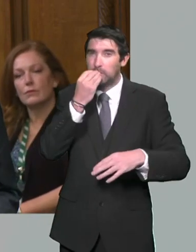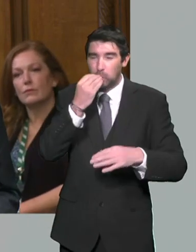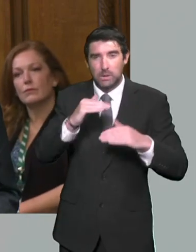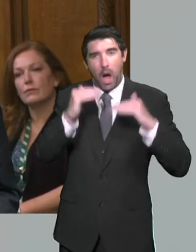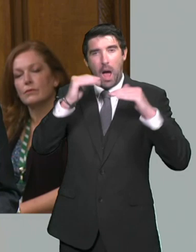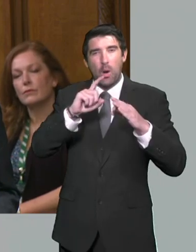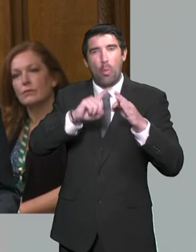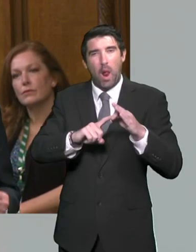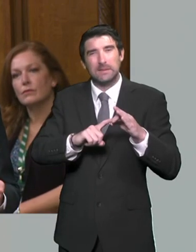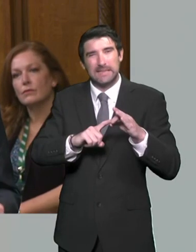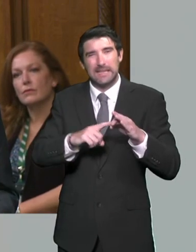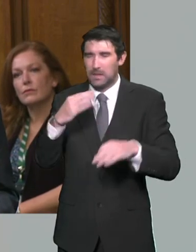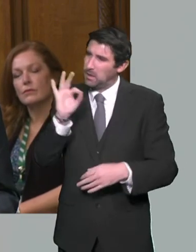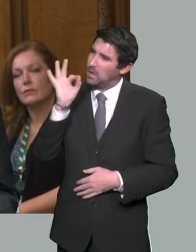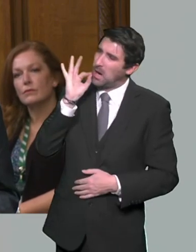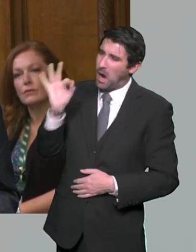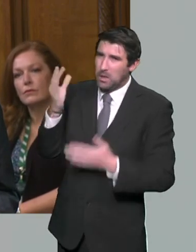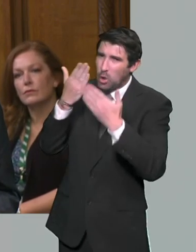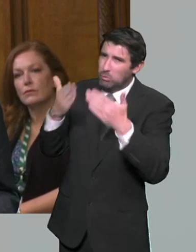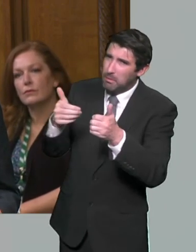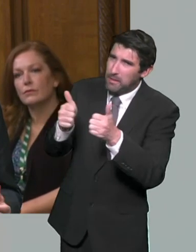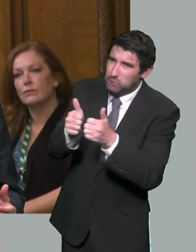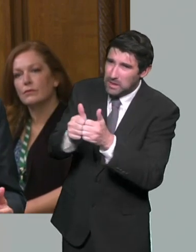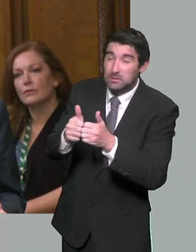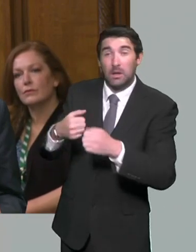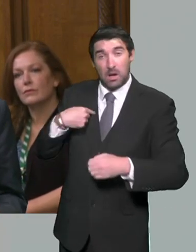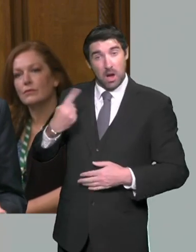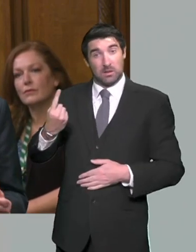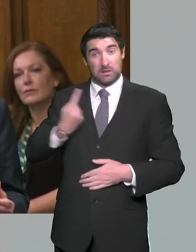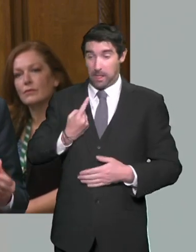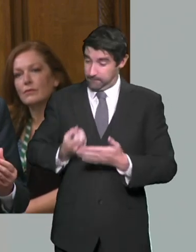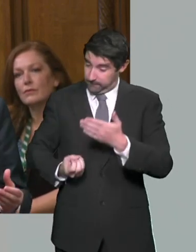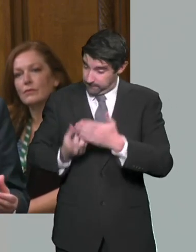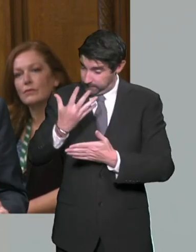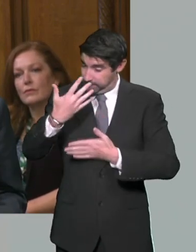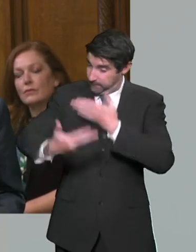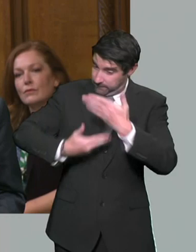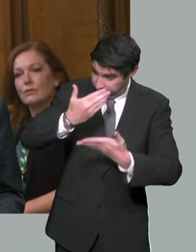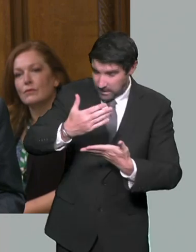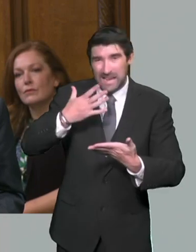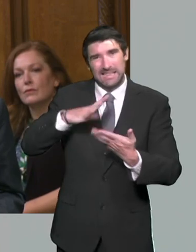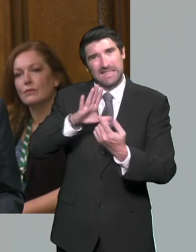Friend agree that the drive to self-sufficiency requires a UK-wide effort?